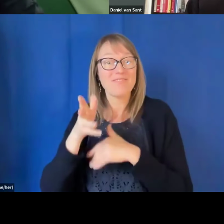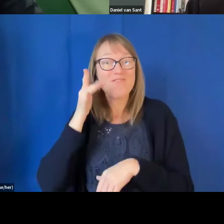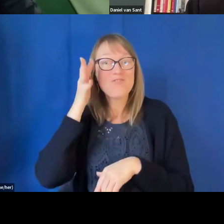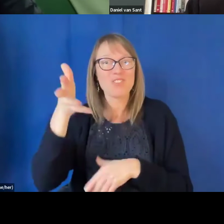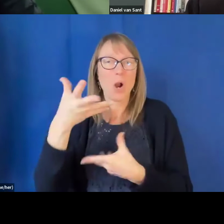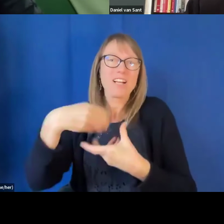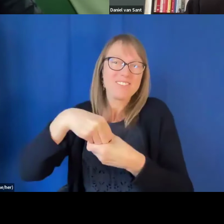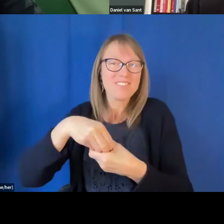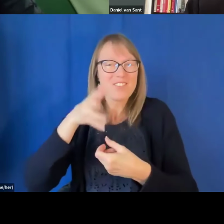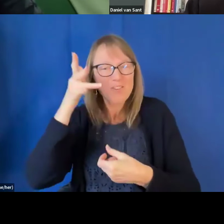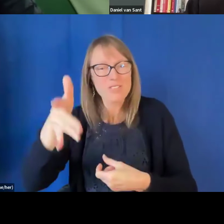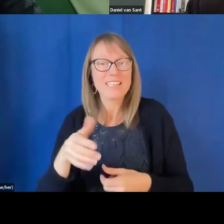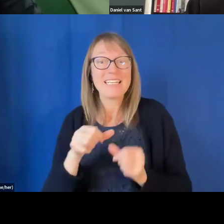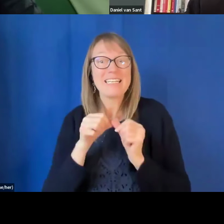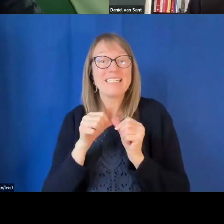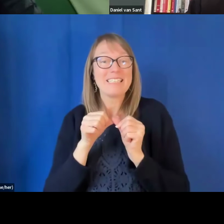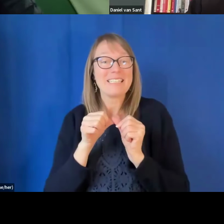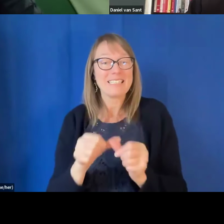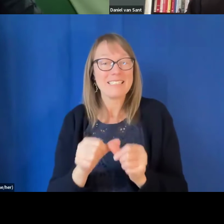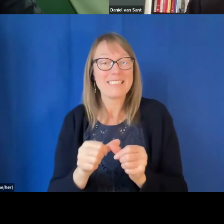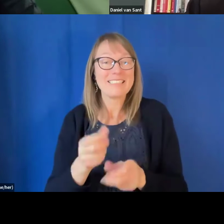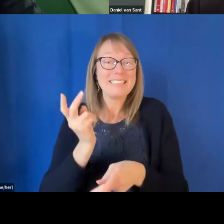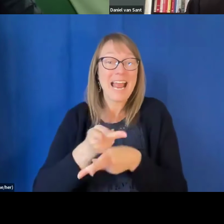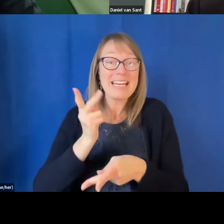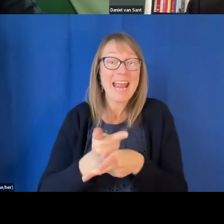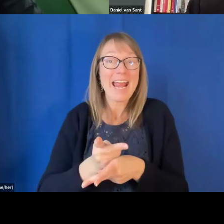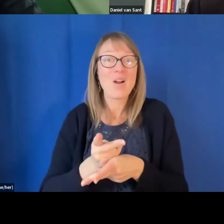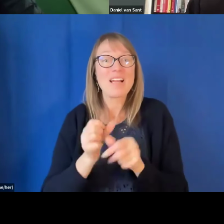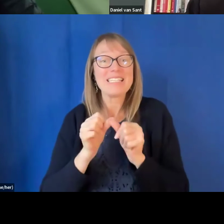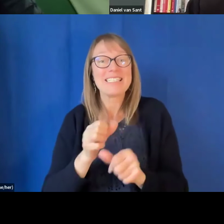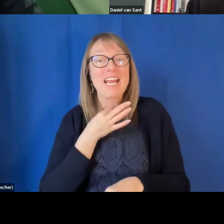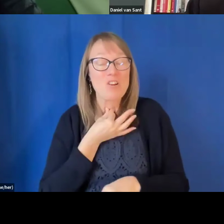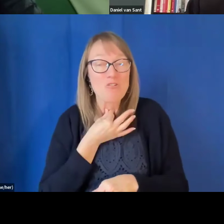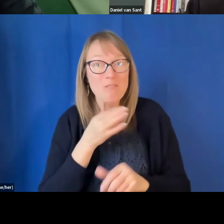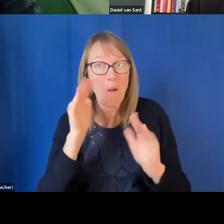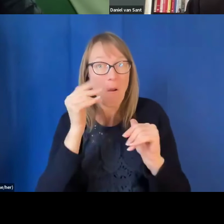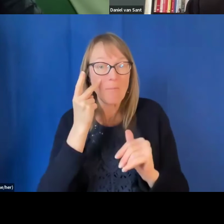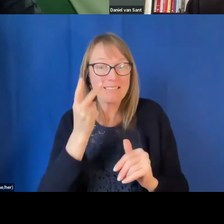and we hope to have your participation in our programming with both of those webinars still to come as well